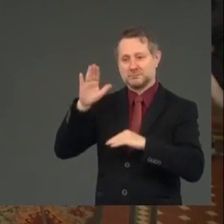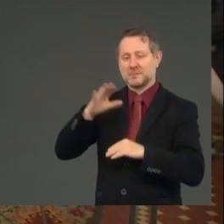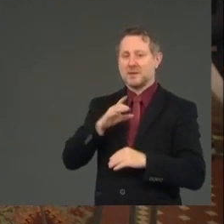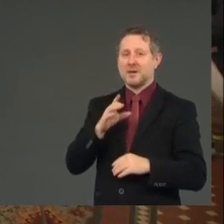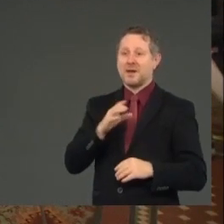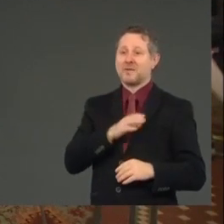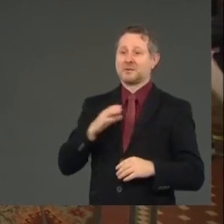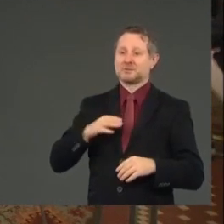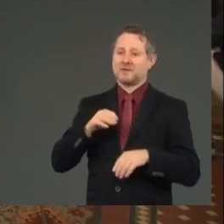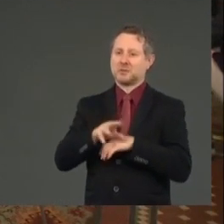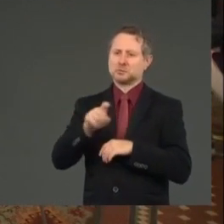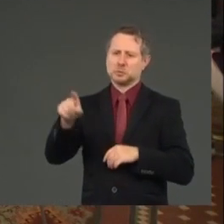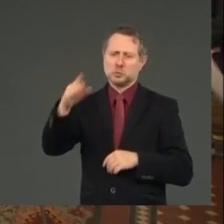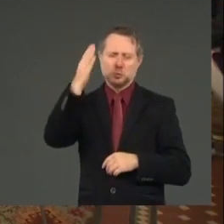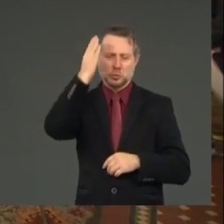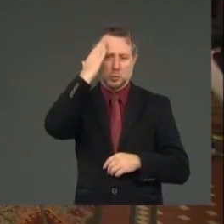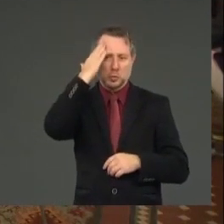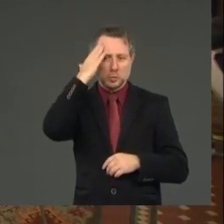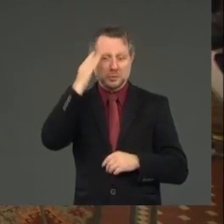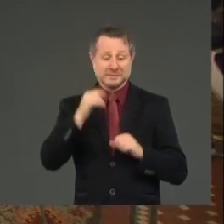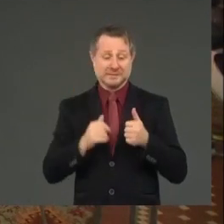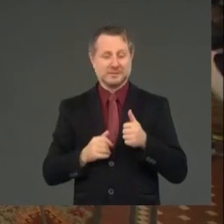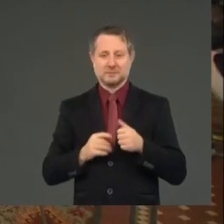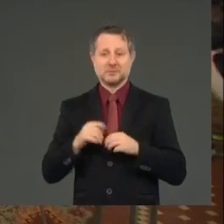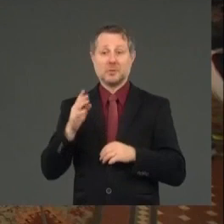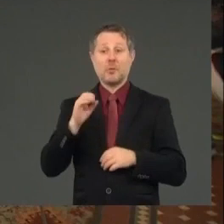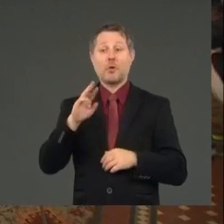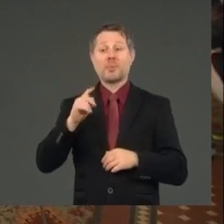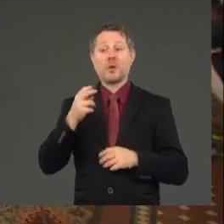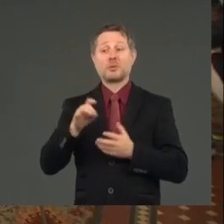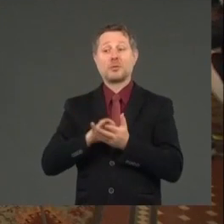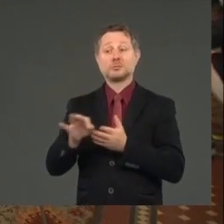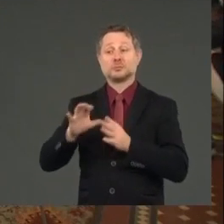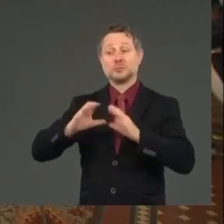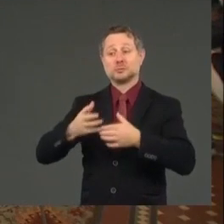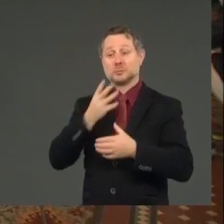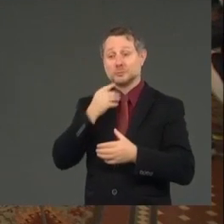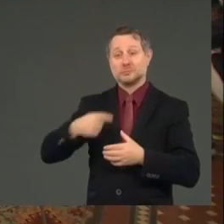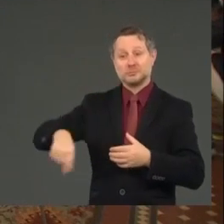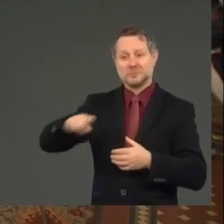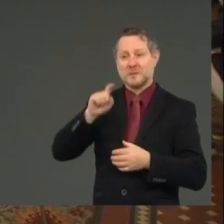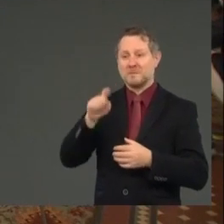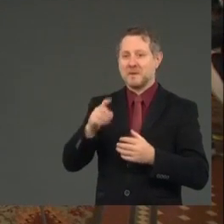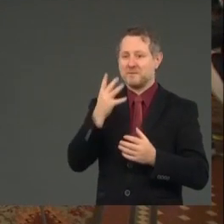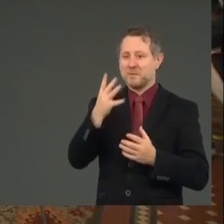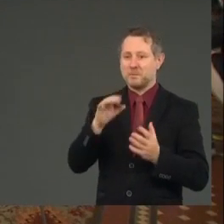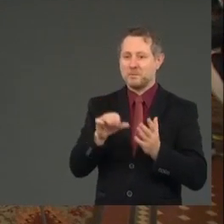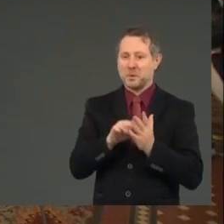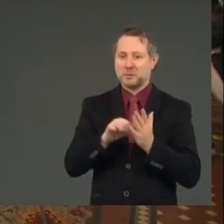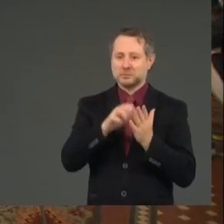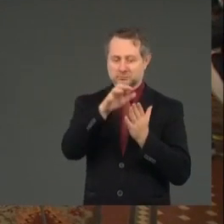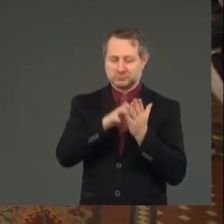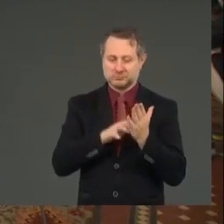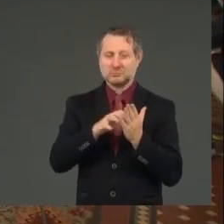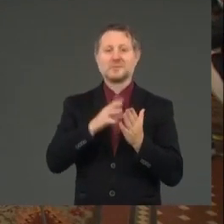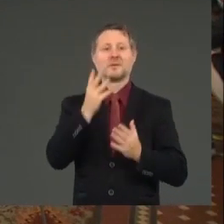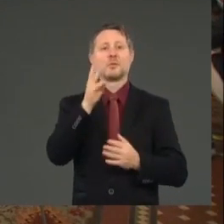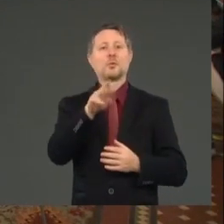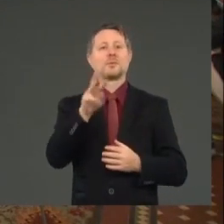WE HAVE 14 REPORTERS HERE. BUT 14 FOR ORTHODOX CONGREGATIONS. YOUR ADVISORY COUNCIL SHOULD BE